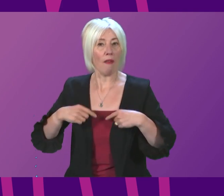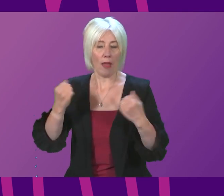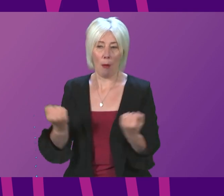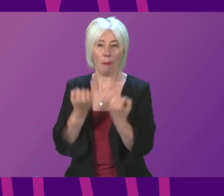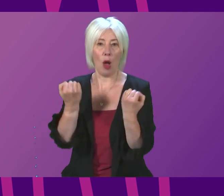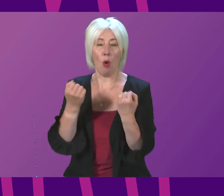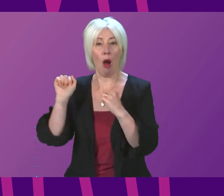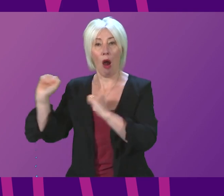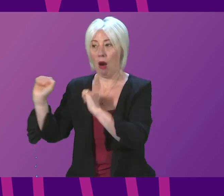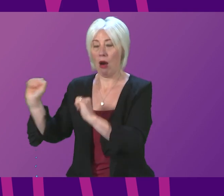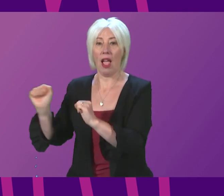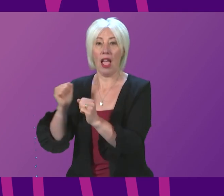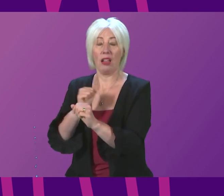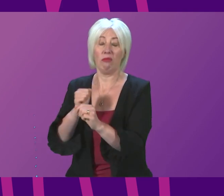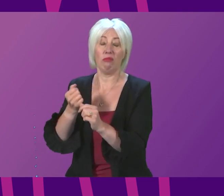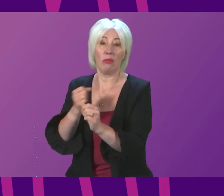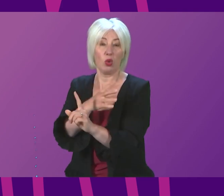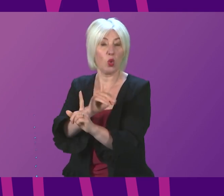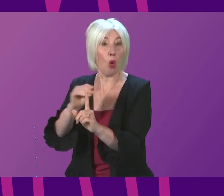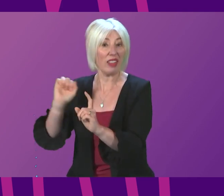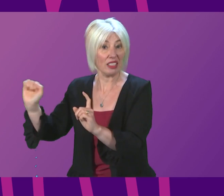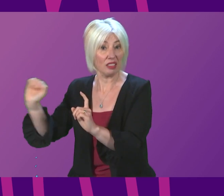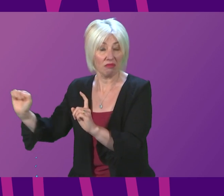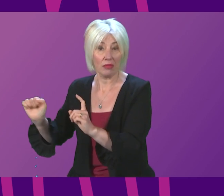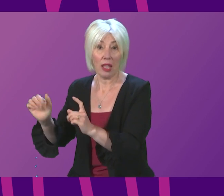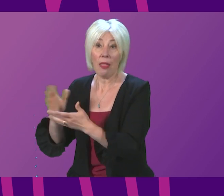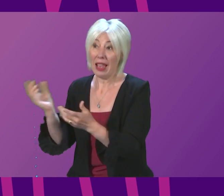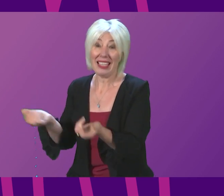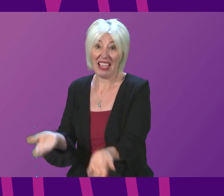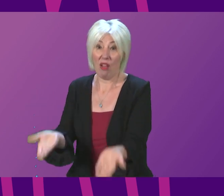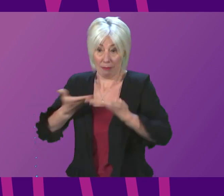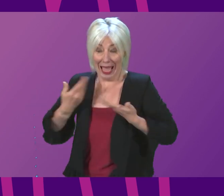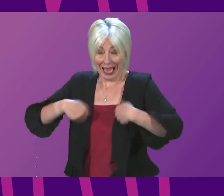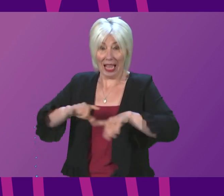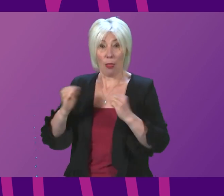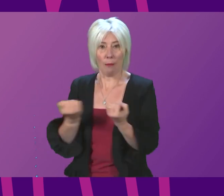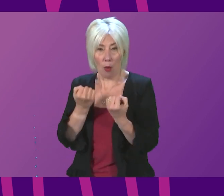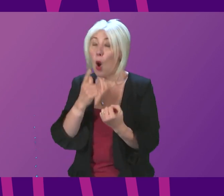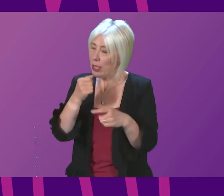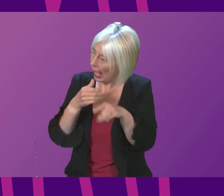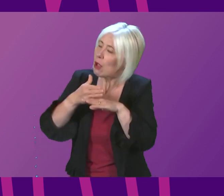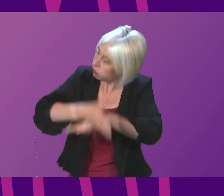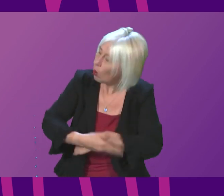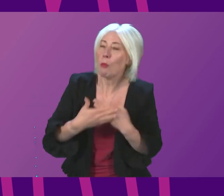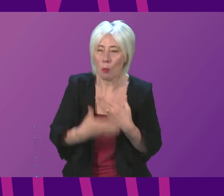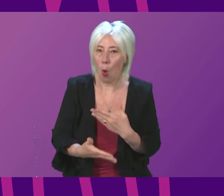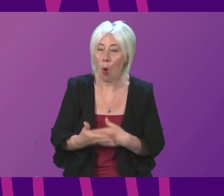of Tory Prime Ministers and Chancellors of the Exchequer, and would instead help to get them into the hands of this Parliament, we could do more—and he just might have a scrap